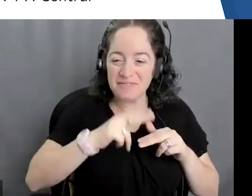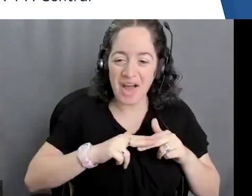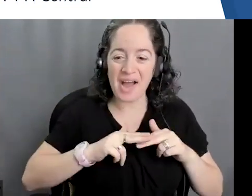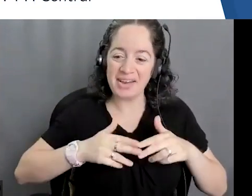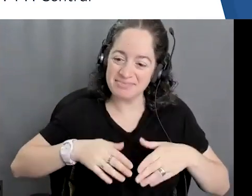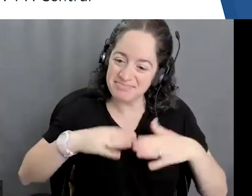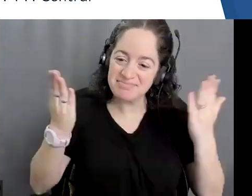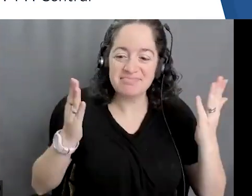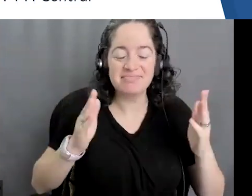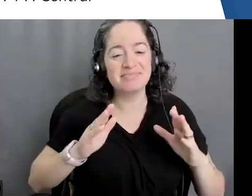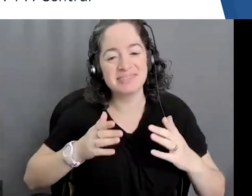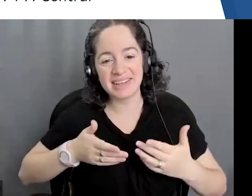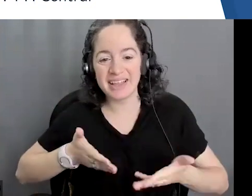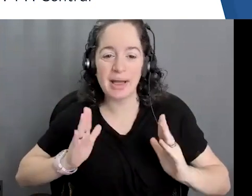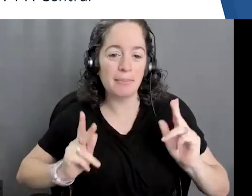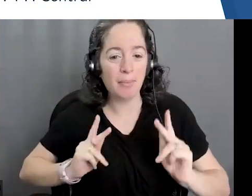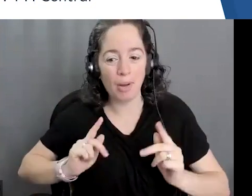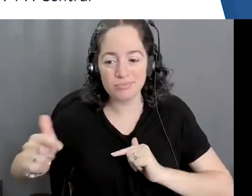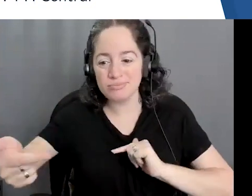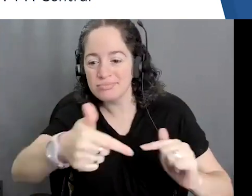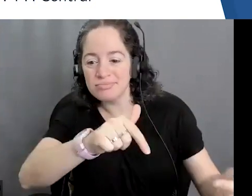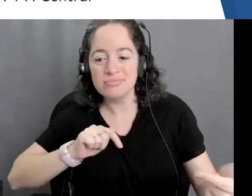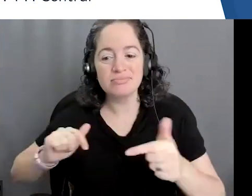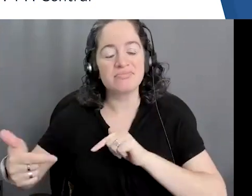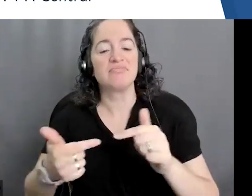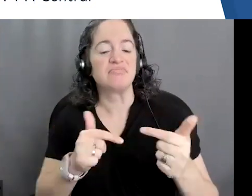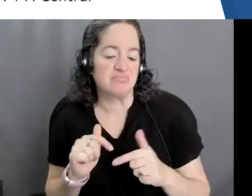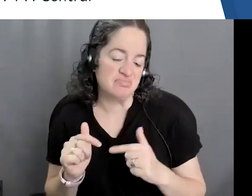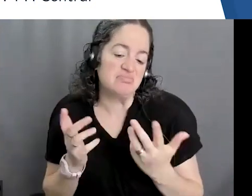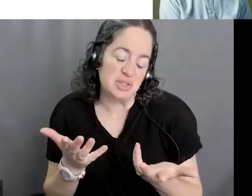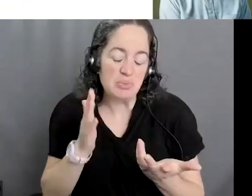That again is on Monday, December 16th at 7:00 PM Central time.